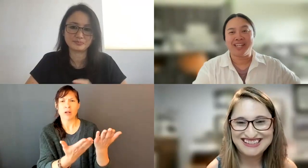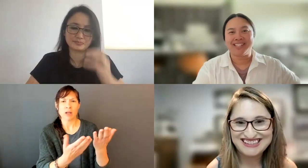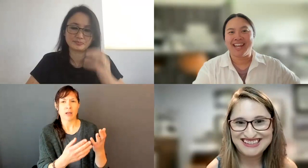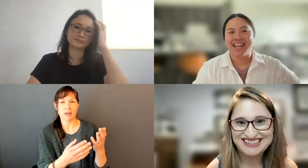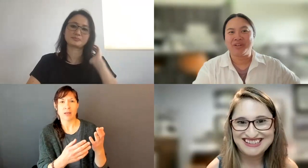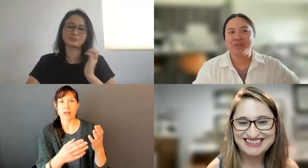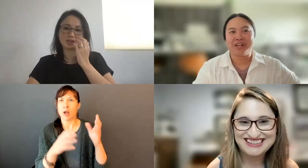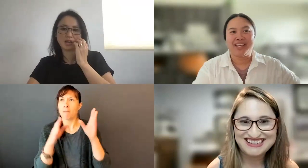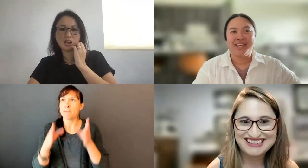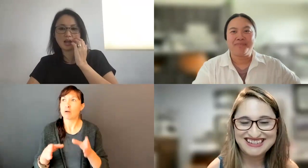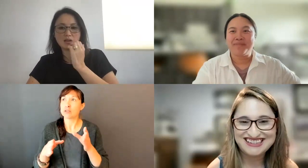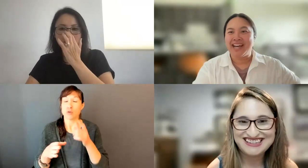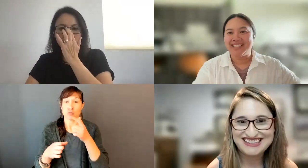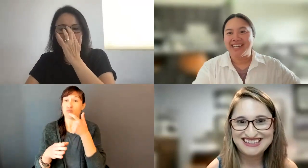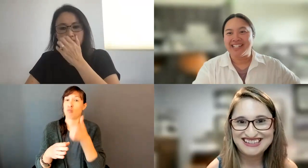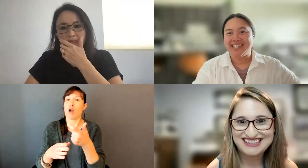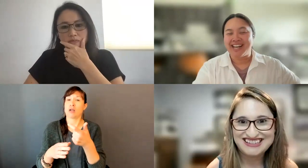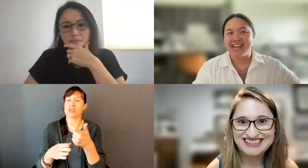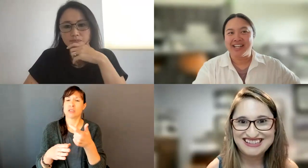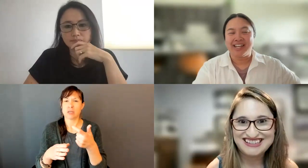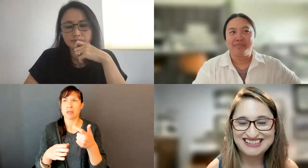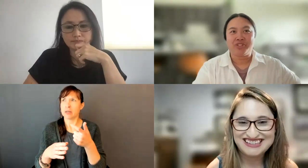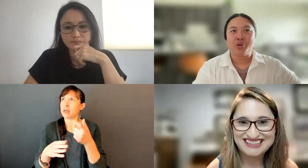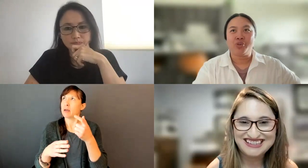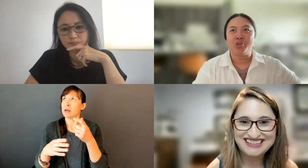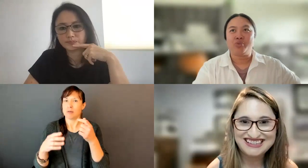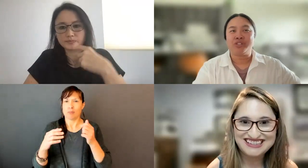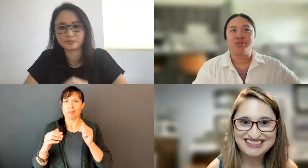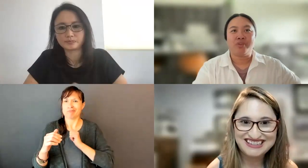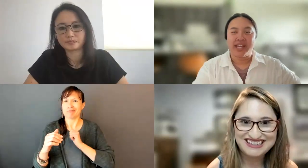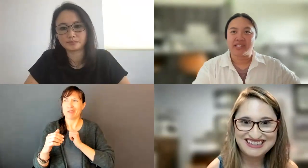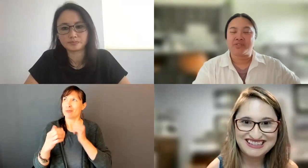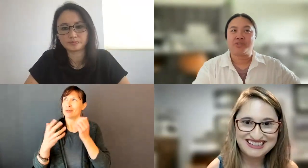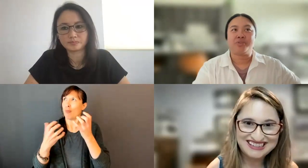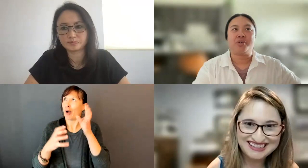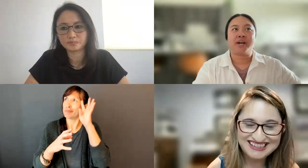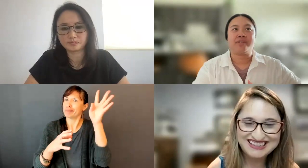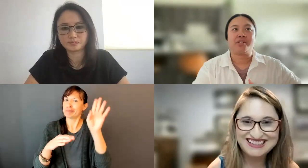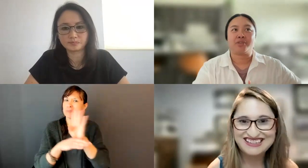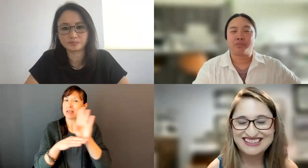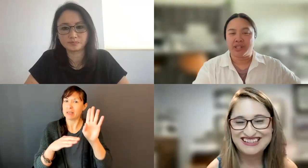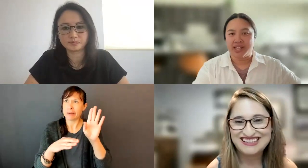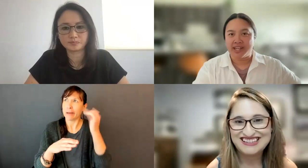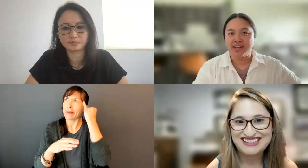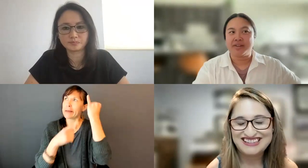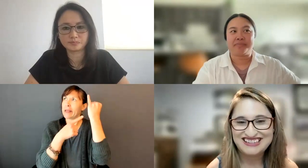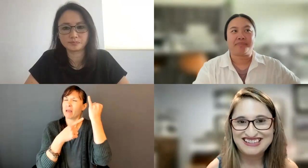who's tuning in today who maybe has that idea but don't know what to do next or don't know how to start their plan?